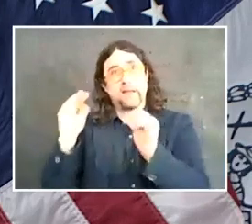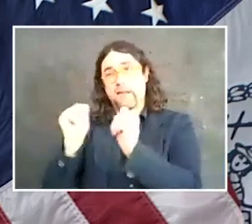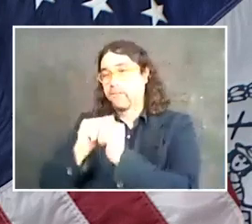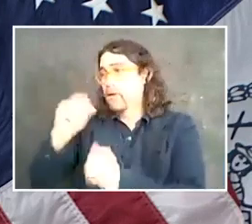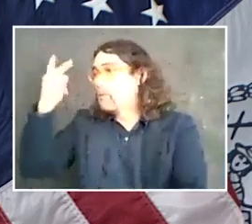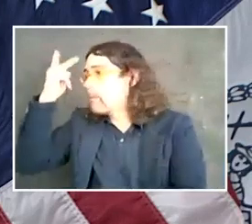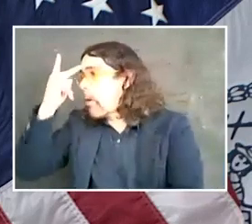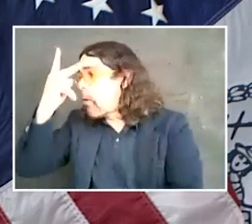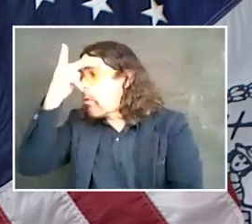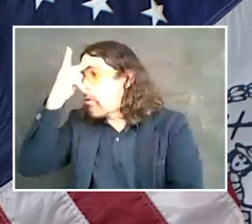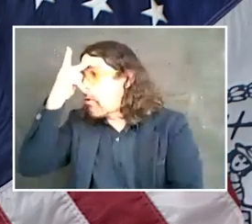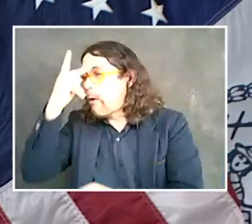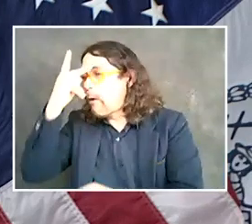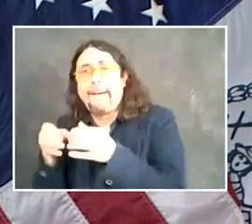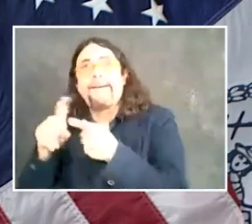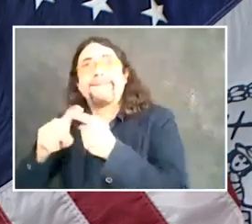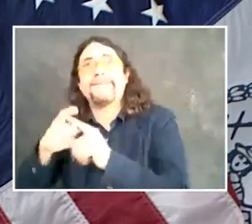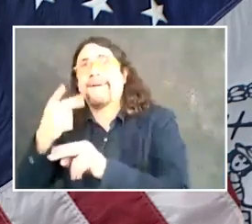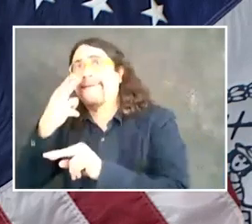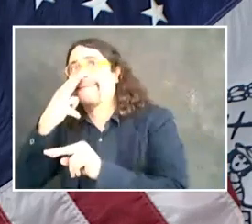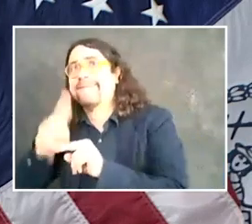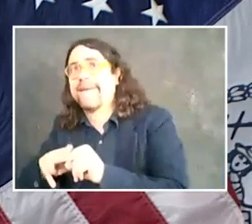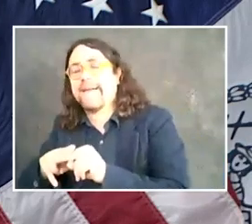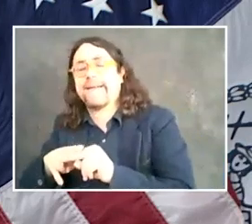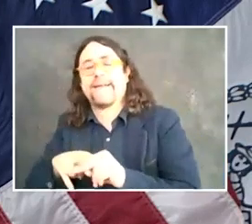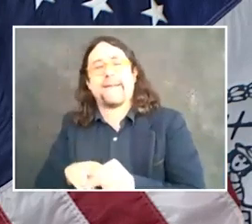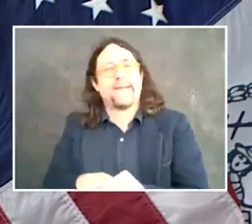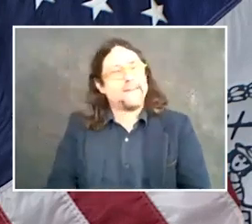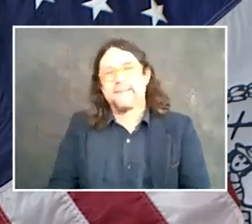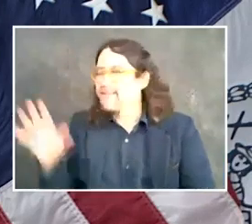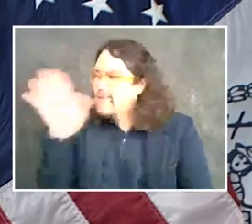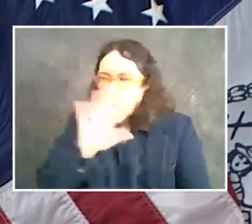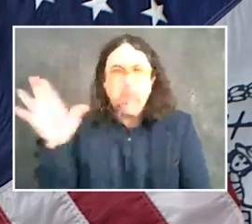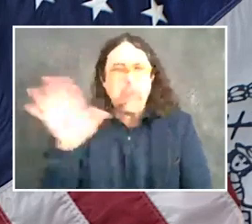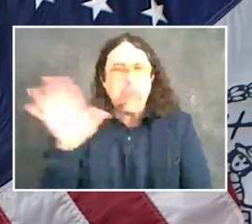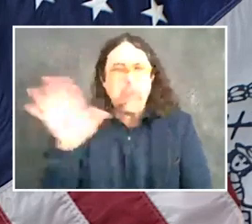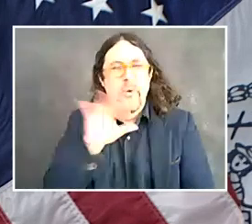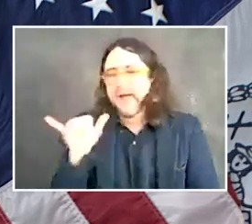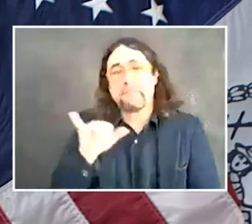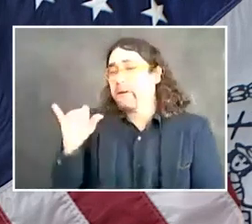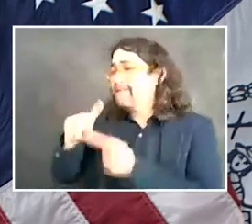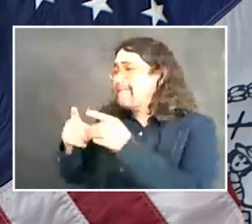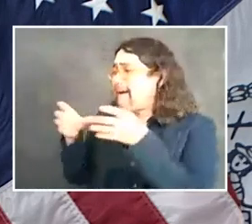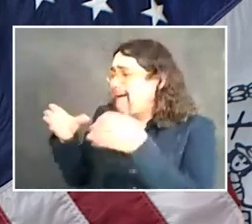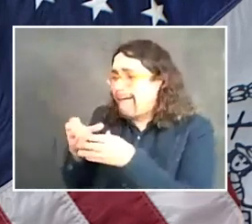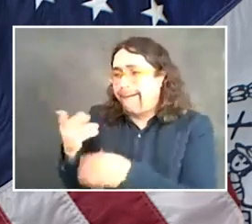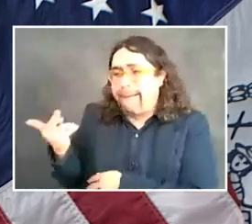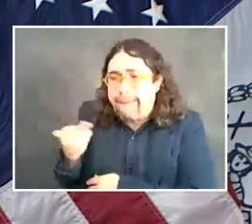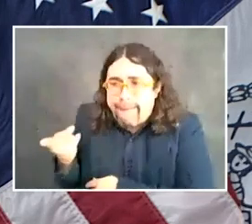IT WAS THOUSANDS OF PEOPLE. CAN WE HAVE AN HONEST CONVERSATION HERE. IT WAS NOT ACCEPTABLE.